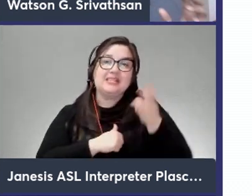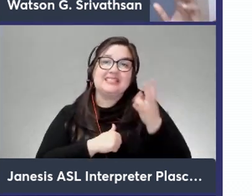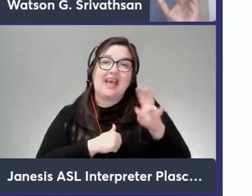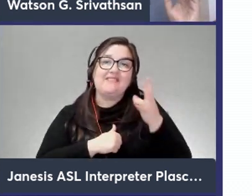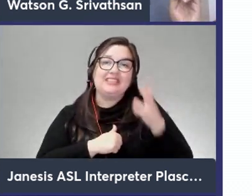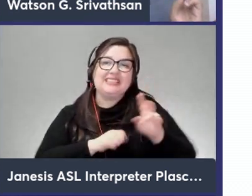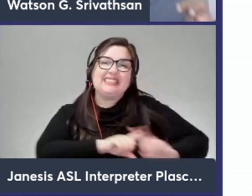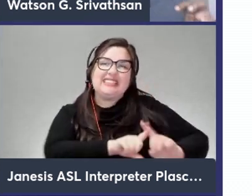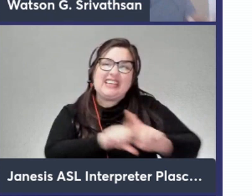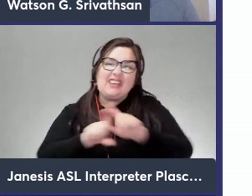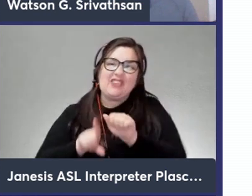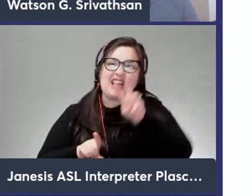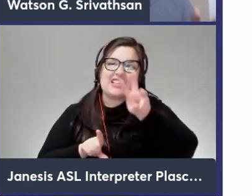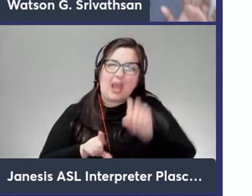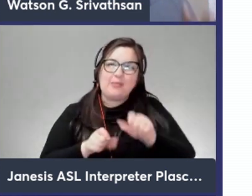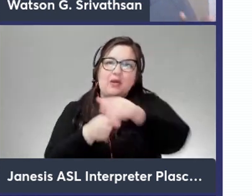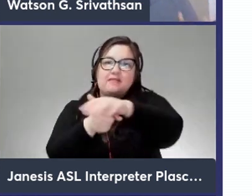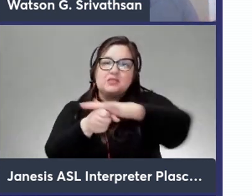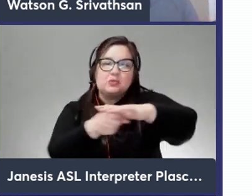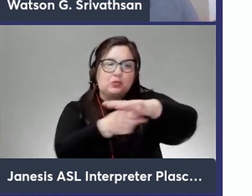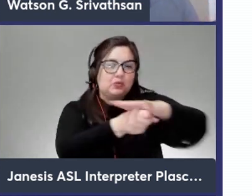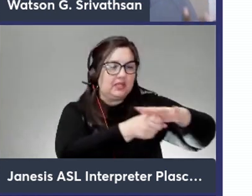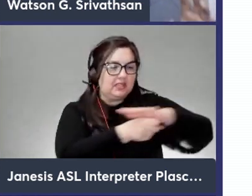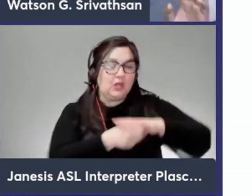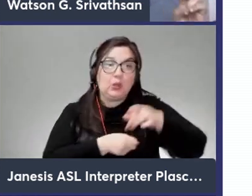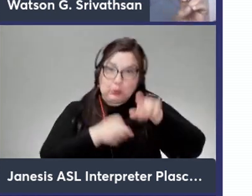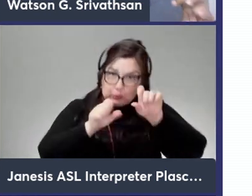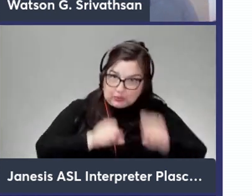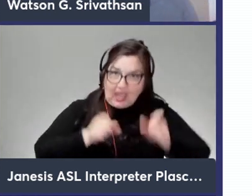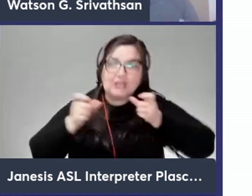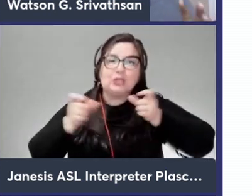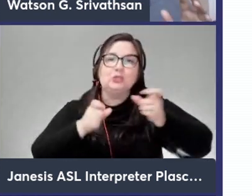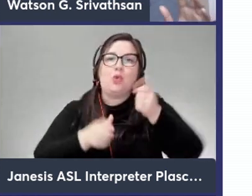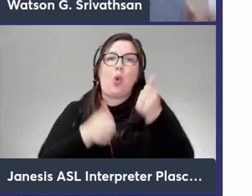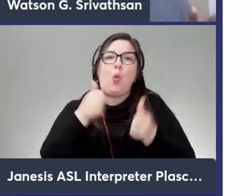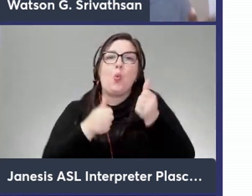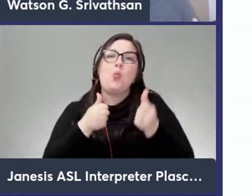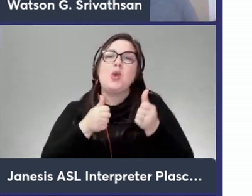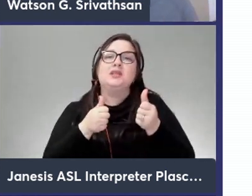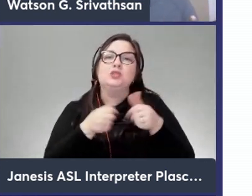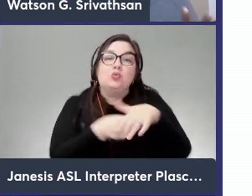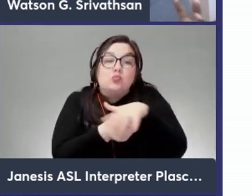so you also control which region you wanna run the machine translation,